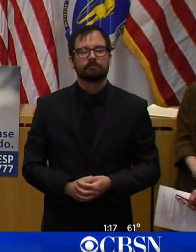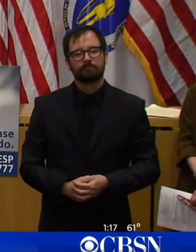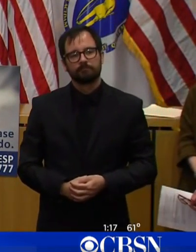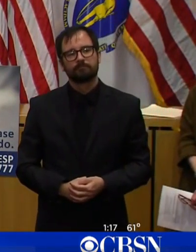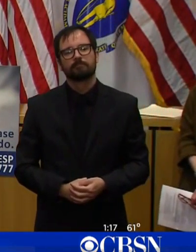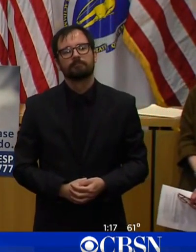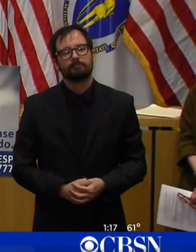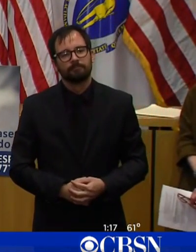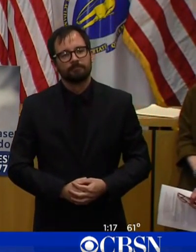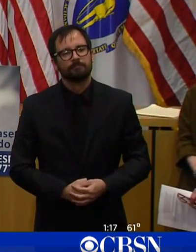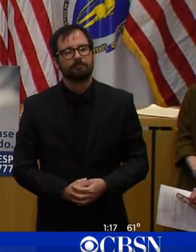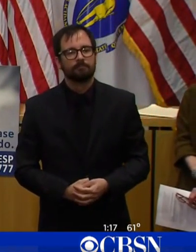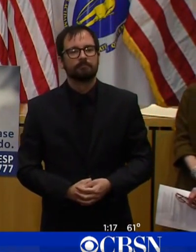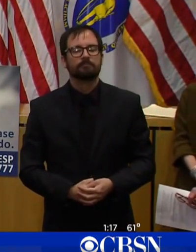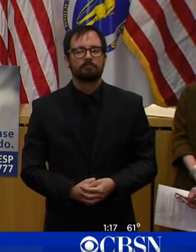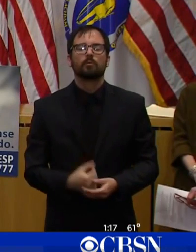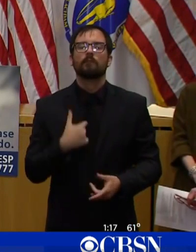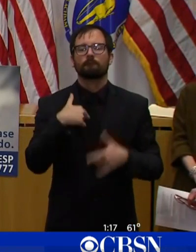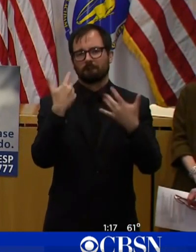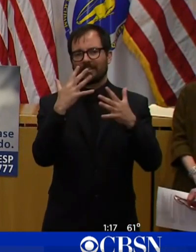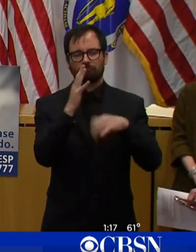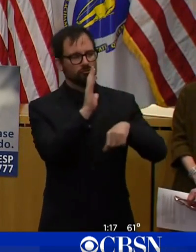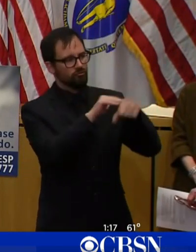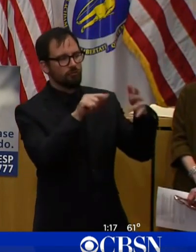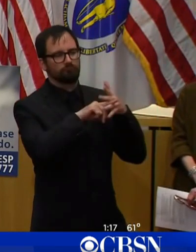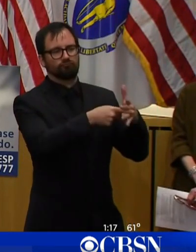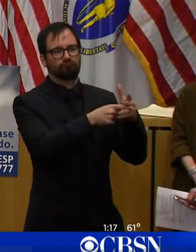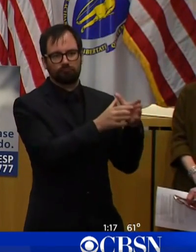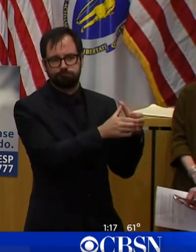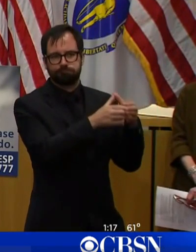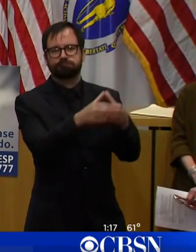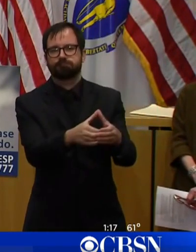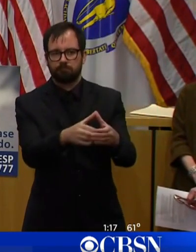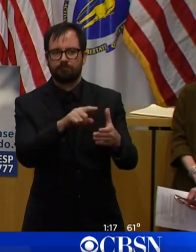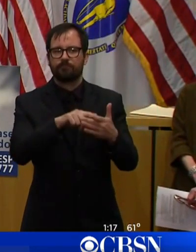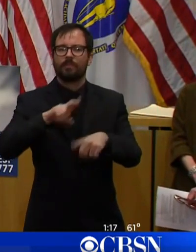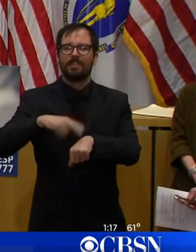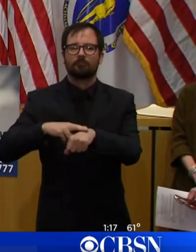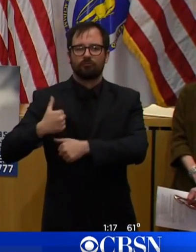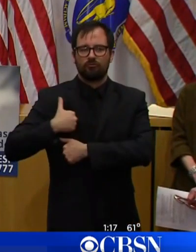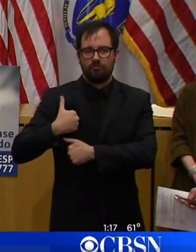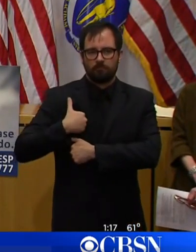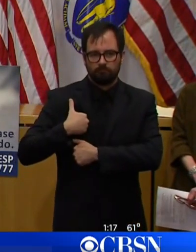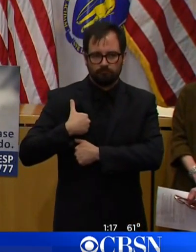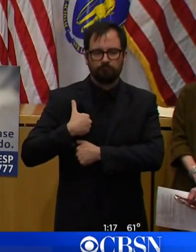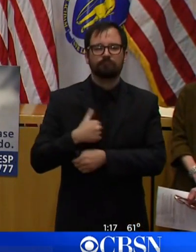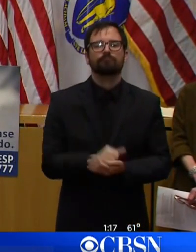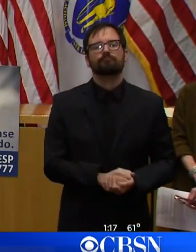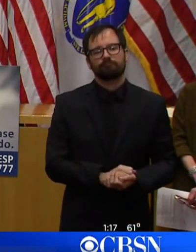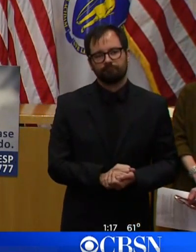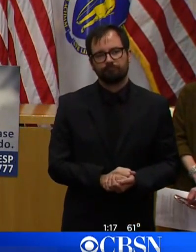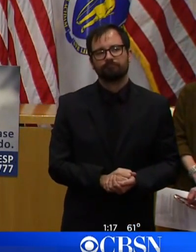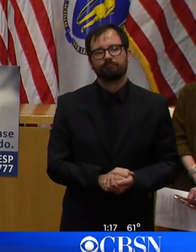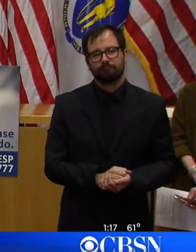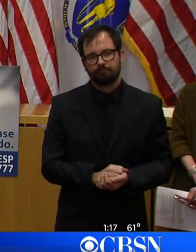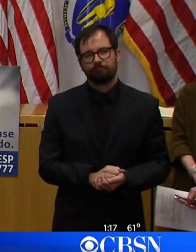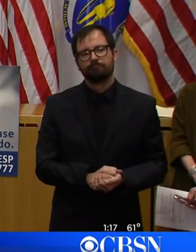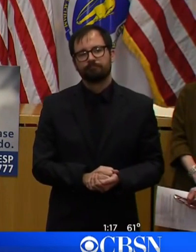FIRST ON MOBILE TESTING. A PROGRAM WE PUT IN PLACE 2 WEEKS AGO WORKING WITH THE MASSACHUSETTS NATIONAL GUARD